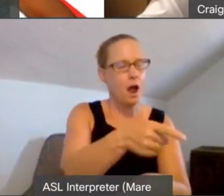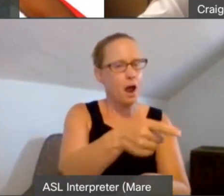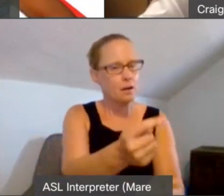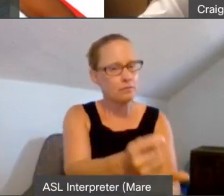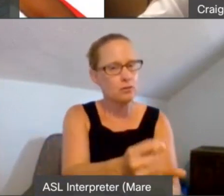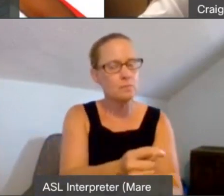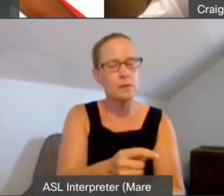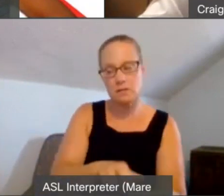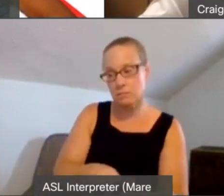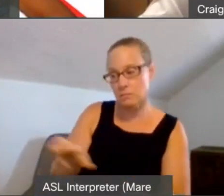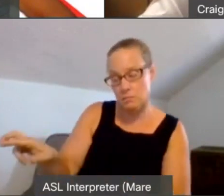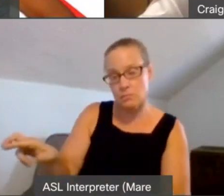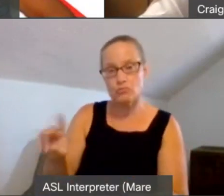are treating everyone fair and adequately.